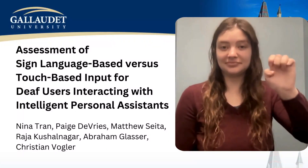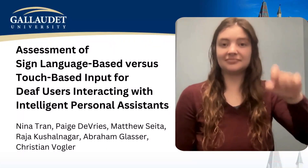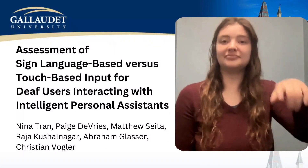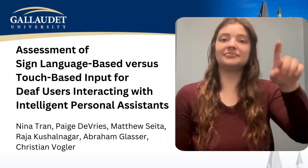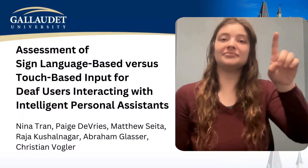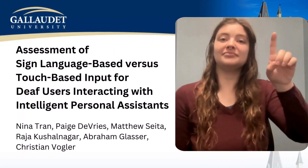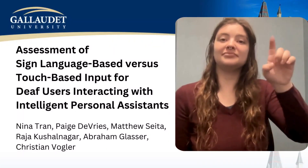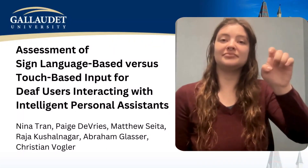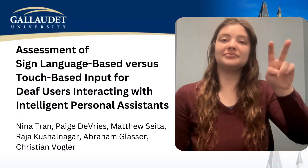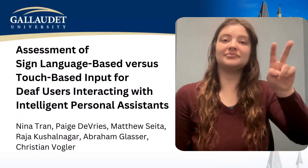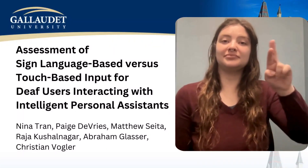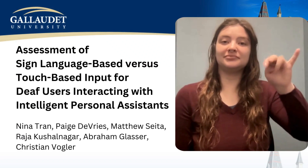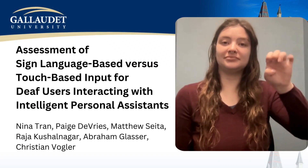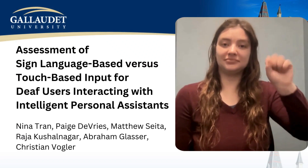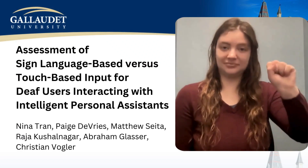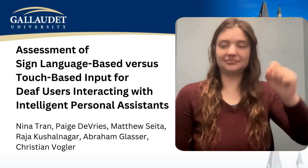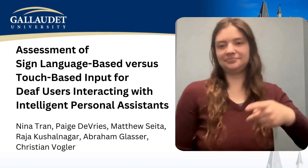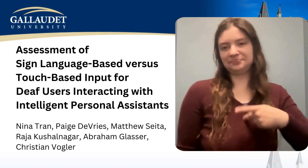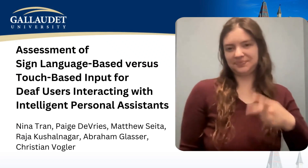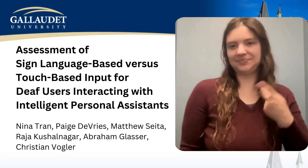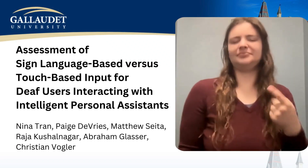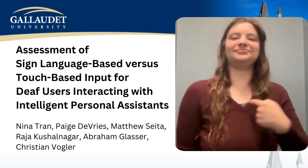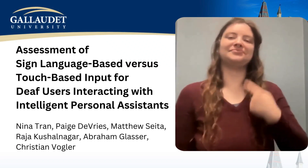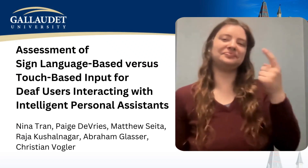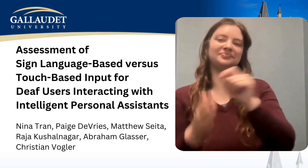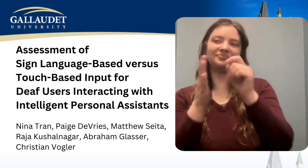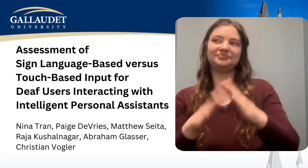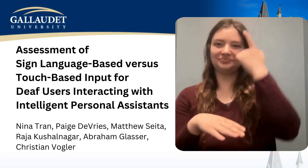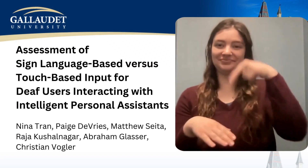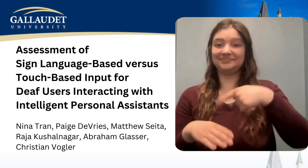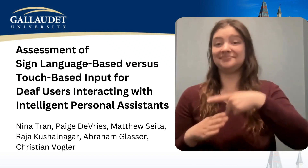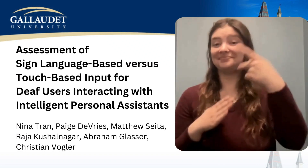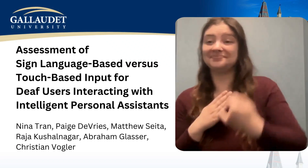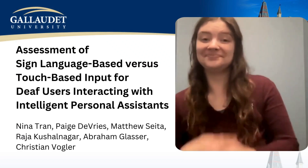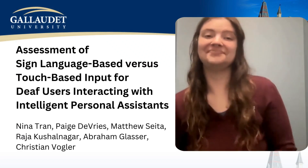Hello. I'm Paige DeVries. I'm one of the authors on this paper. The